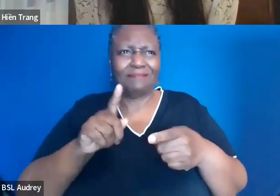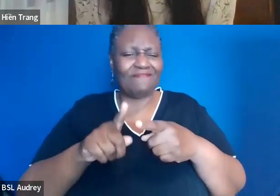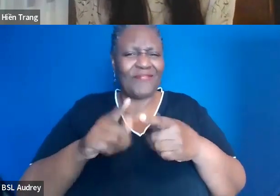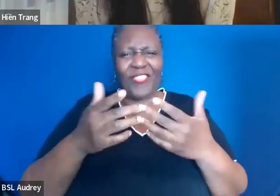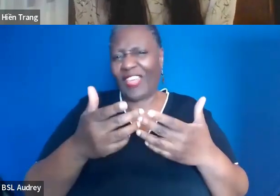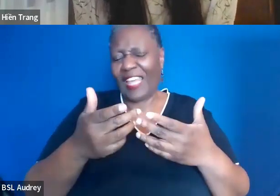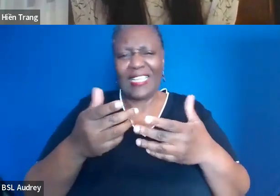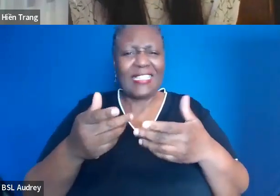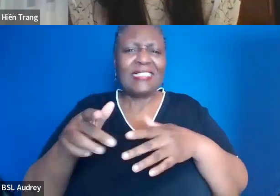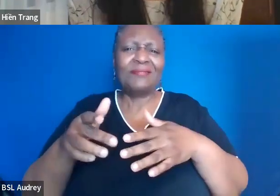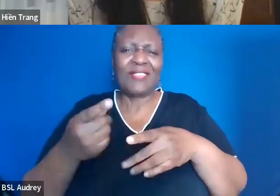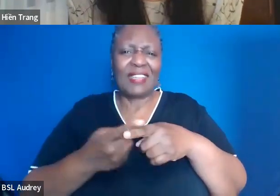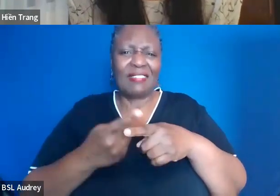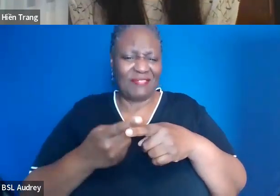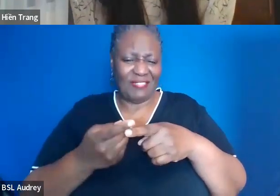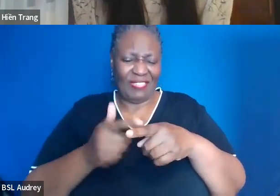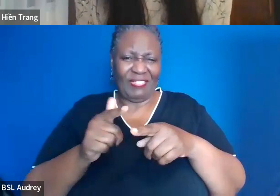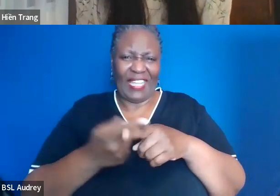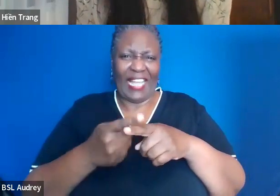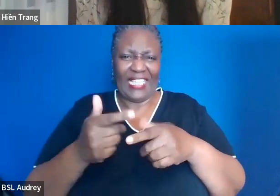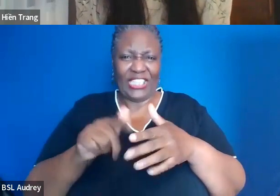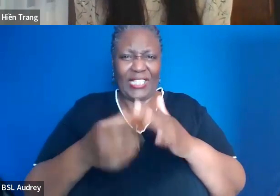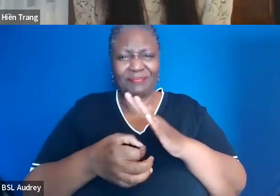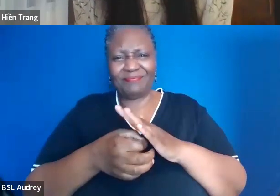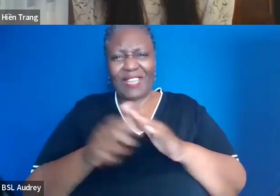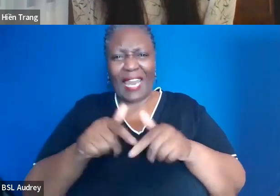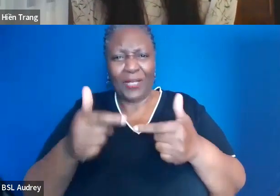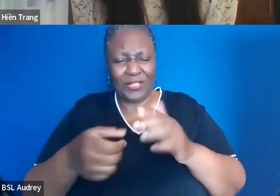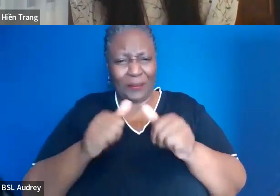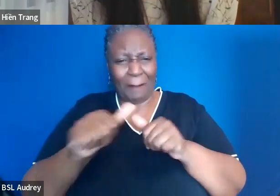I moved to the US when I was very young I've always been trying to reconnect with my language